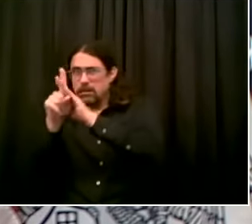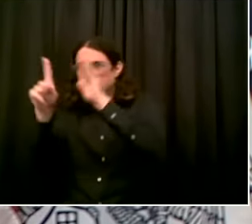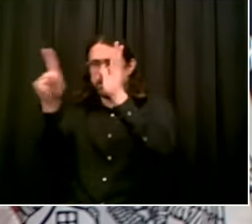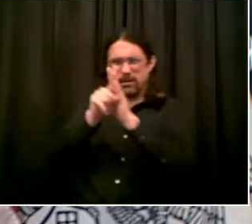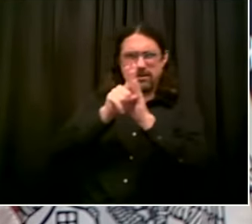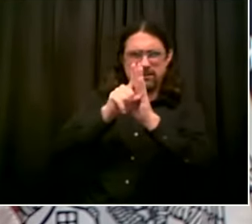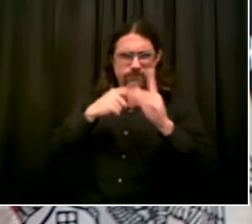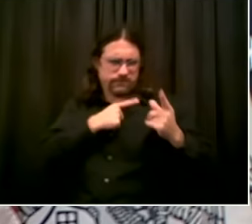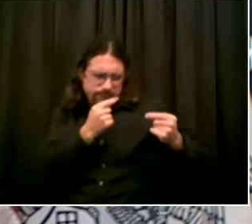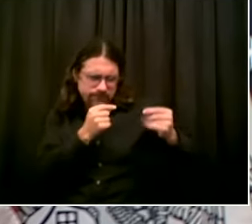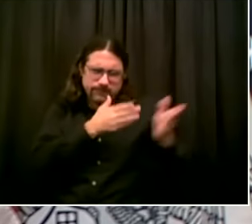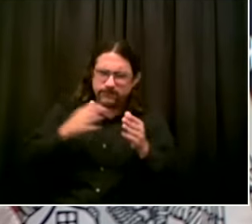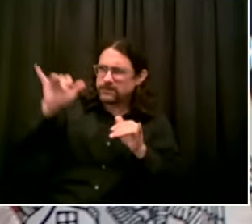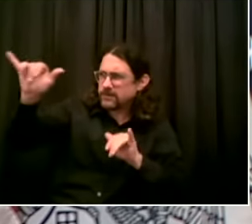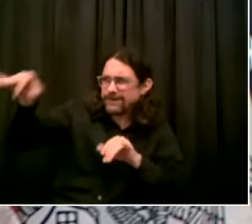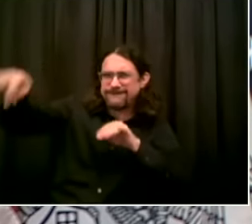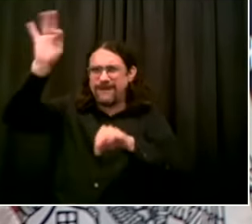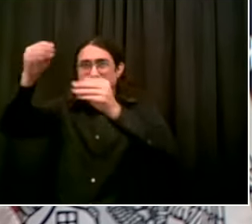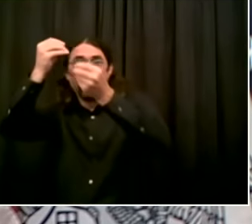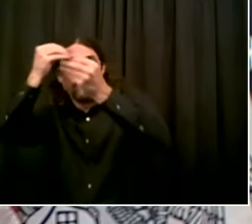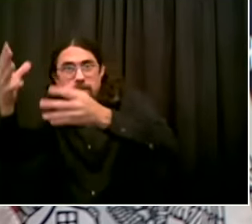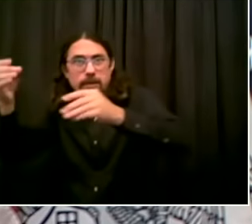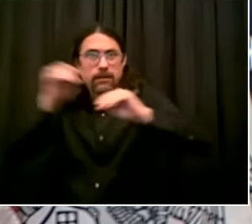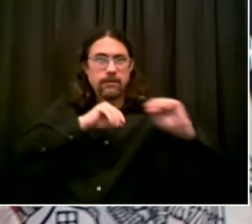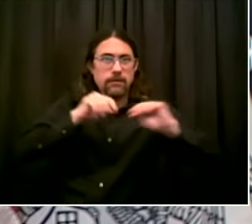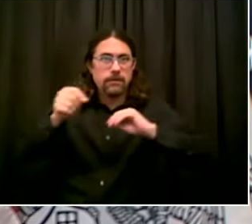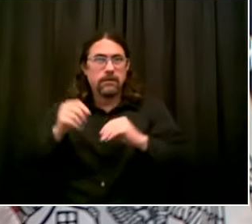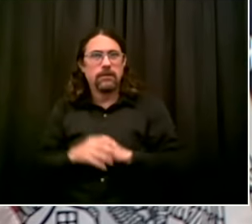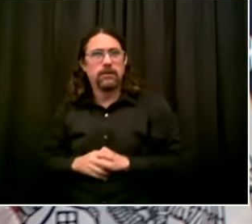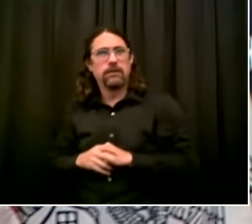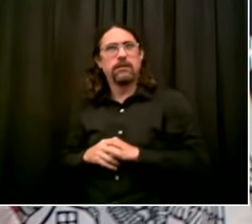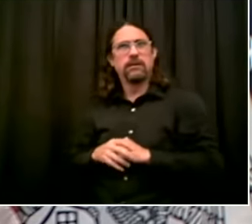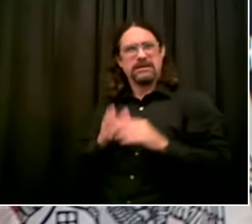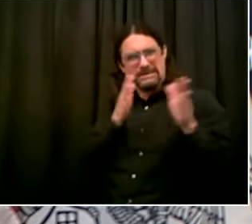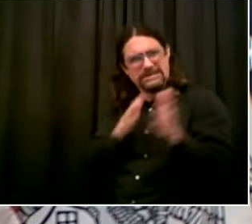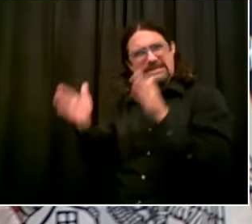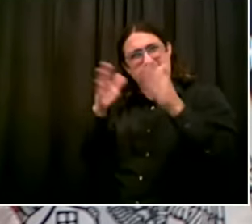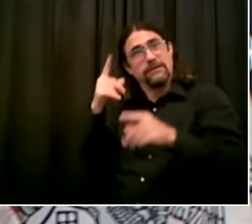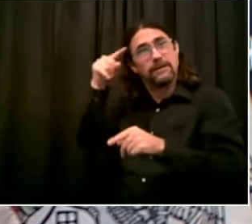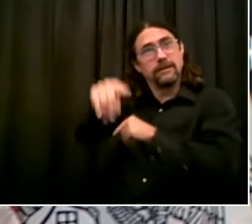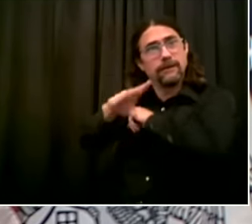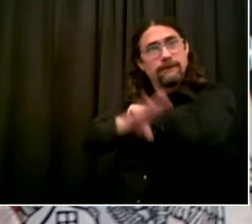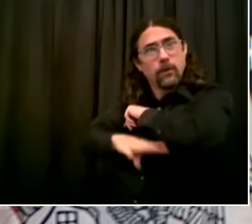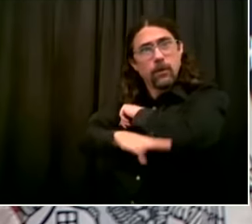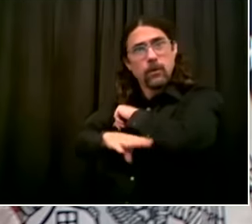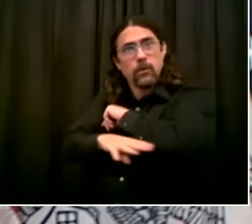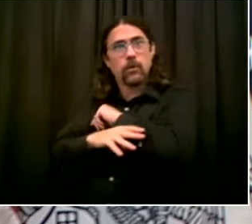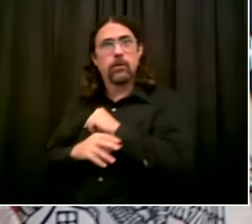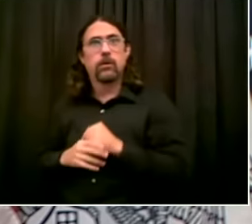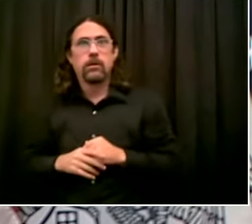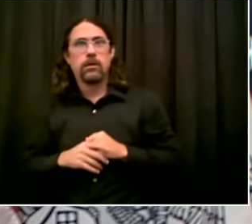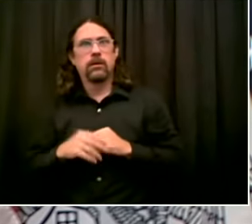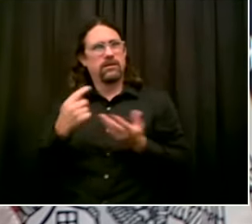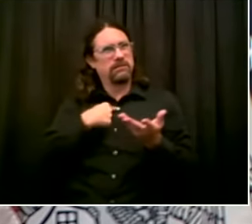MORNING WHEN UFT WAS SIVITNGI SCHOOLS, MICHAEL MULGREW SAID THAT TCIY HALL HAD DROPPED THE BALL ON THE